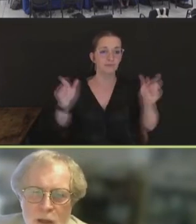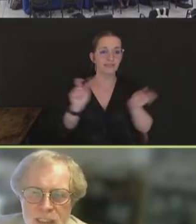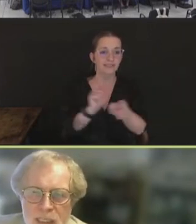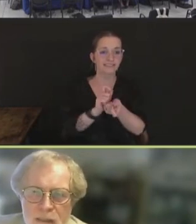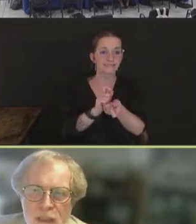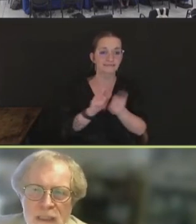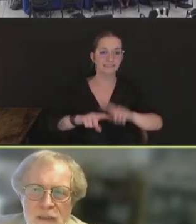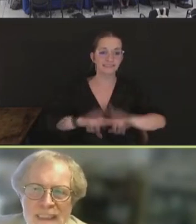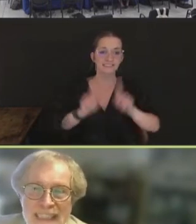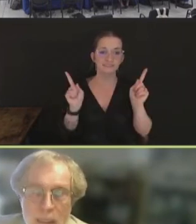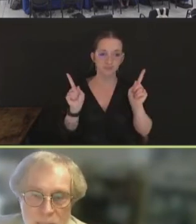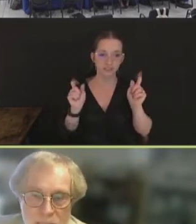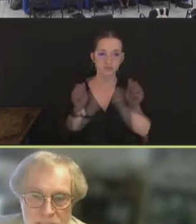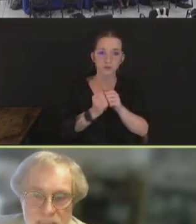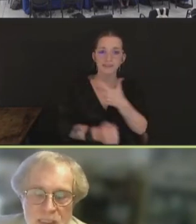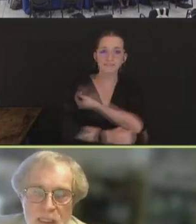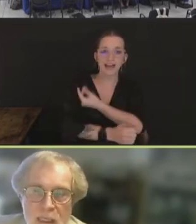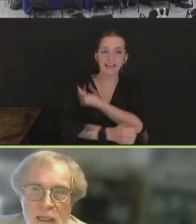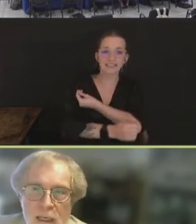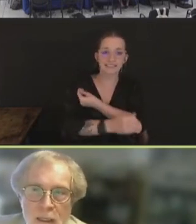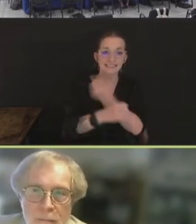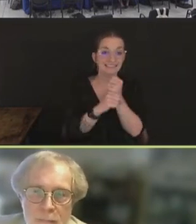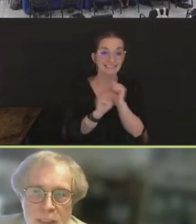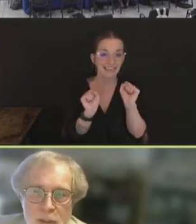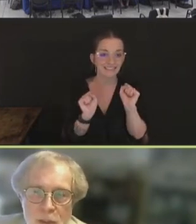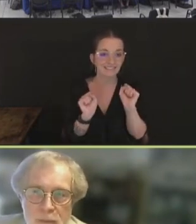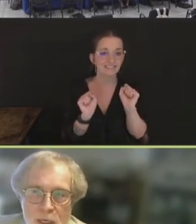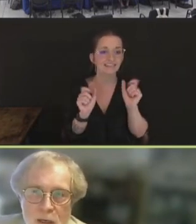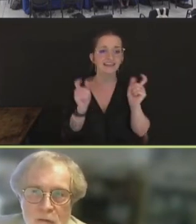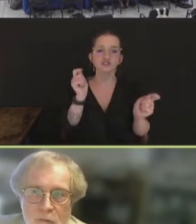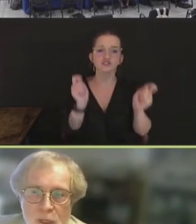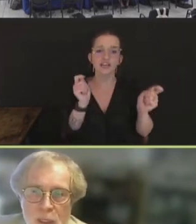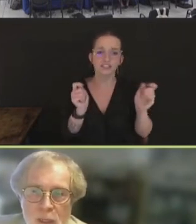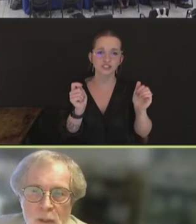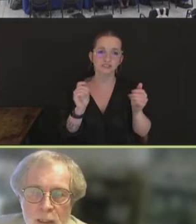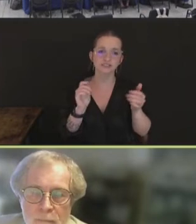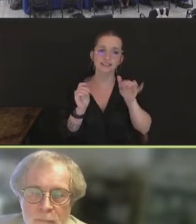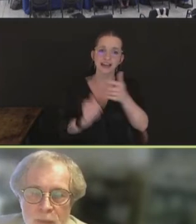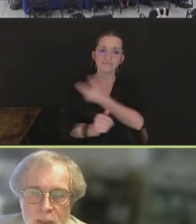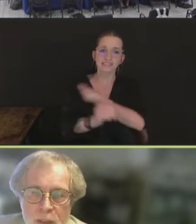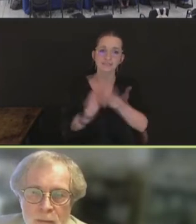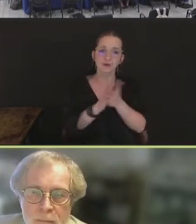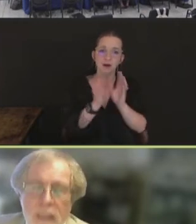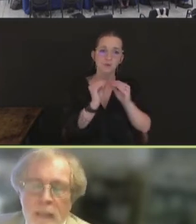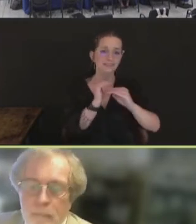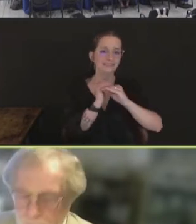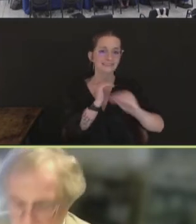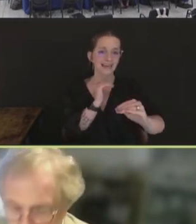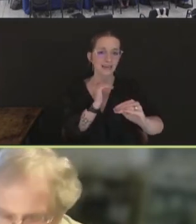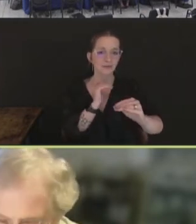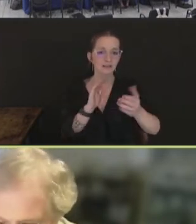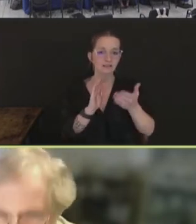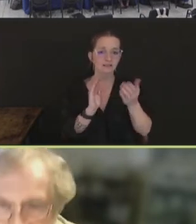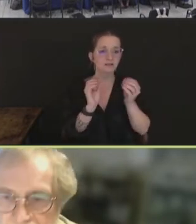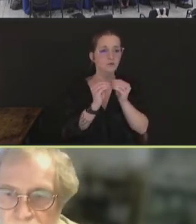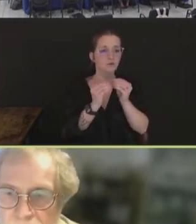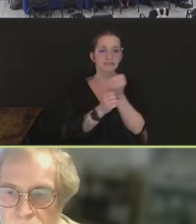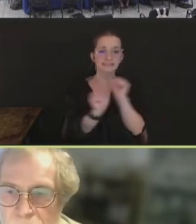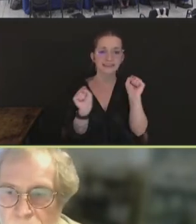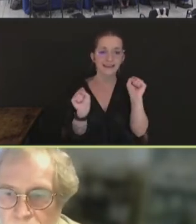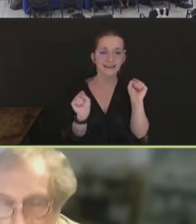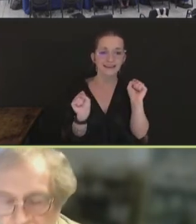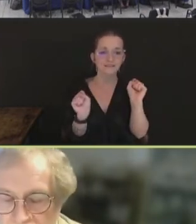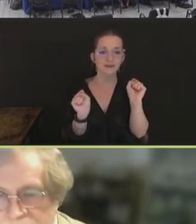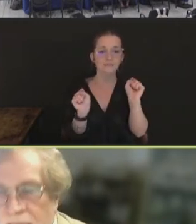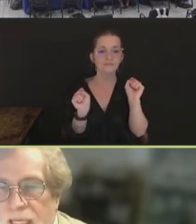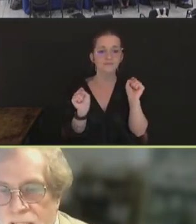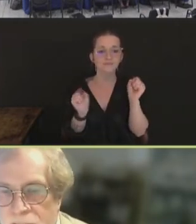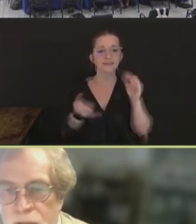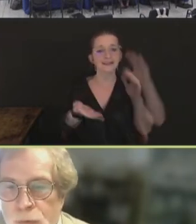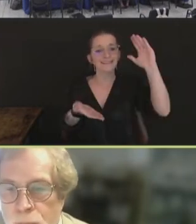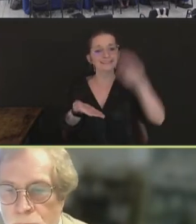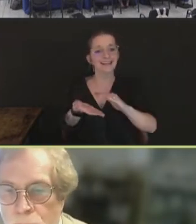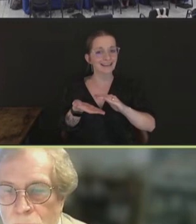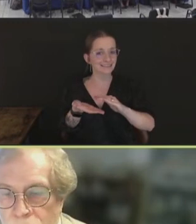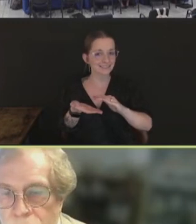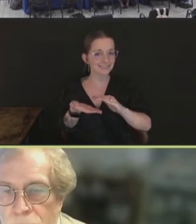these other changes stabilized it, in terms of being less, being less likely to revert